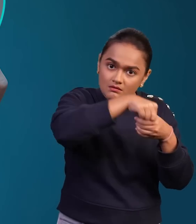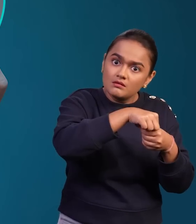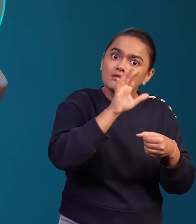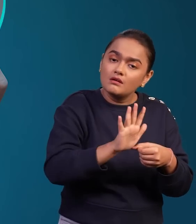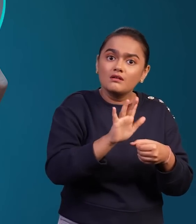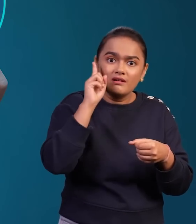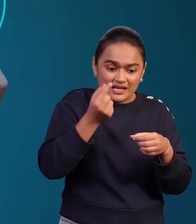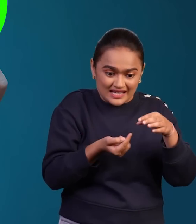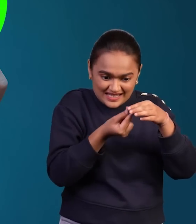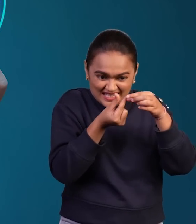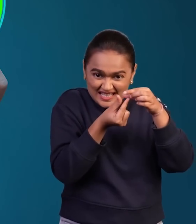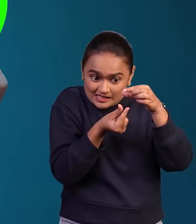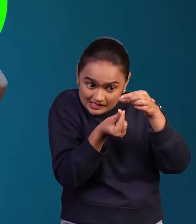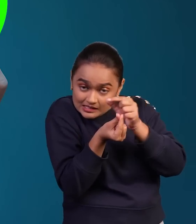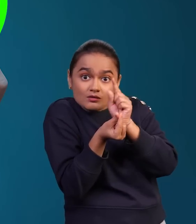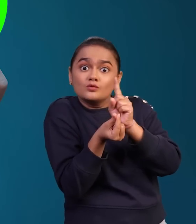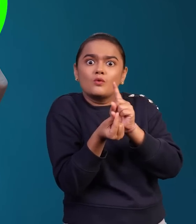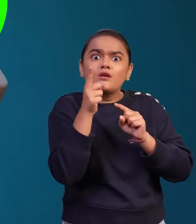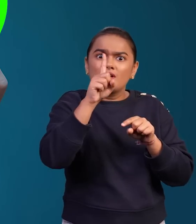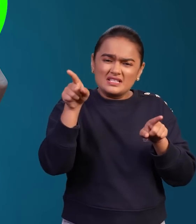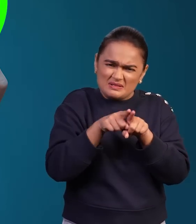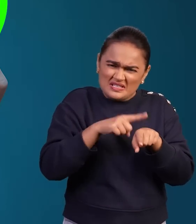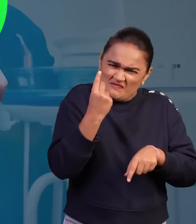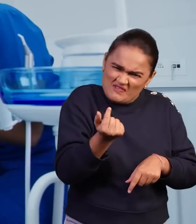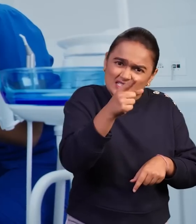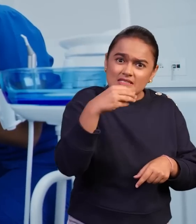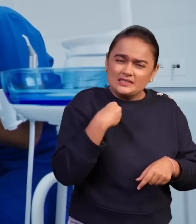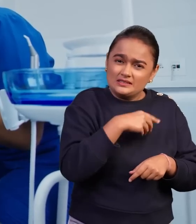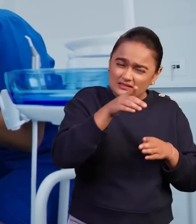and remember not to hold it by the root. Go to the dentist as soon as possible.